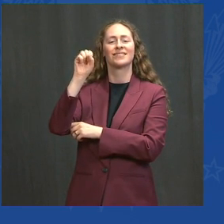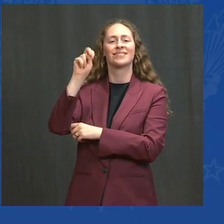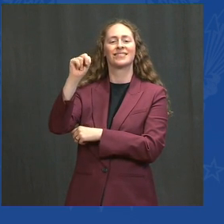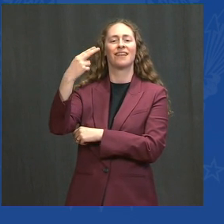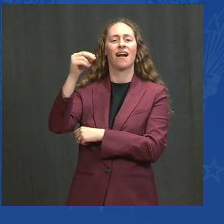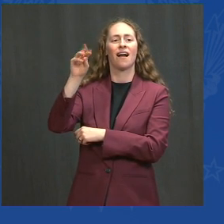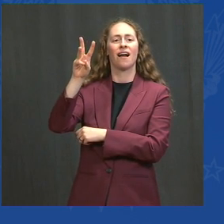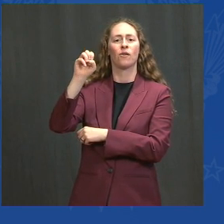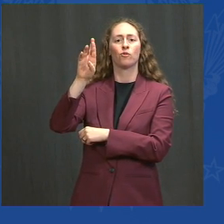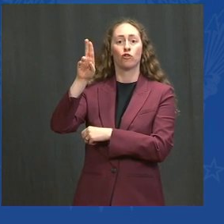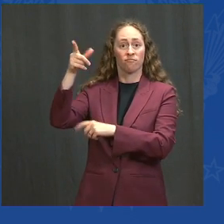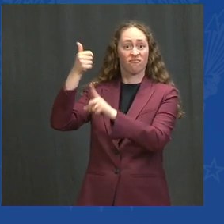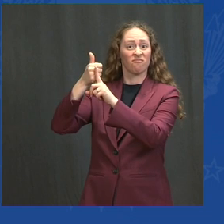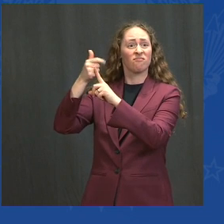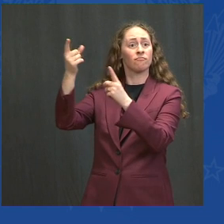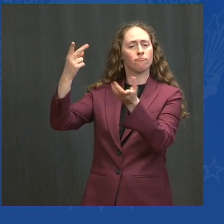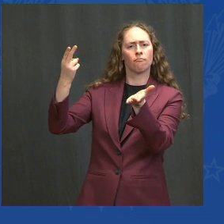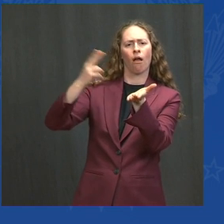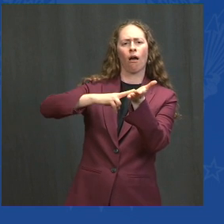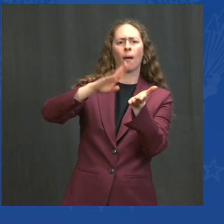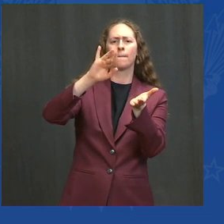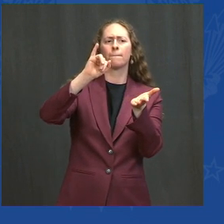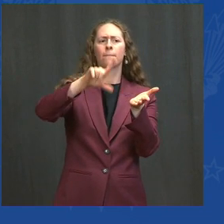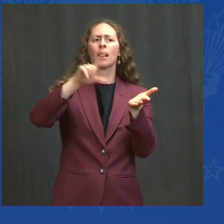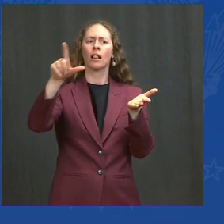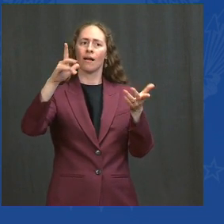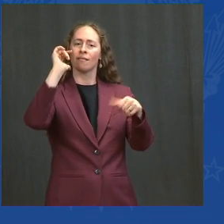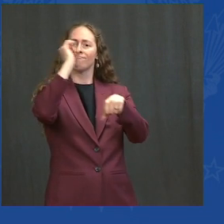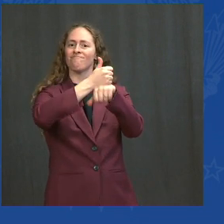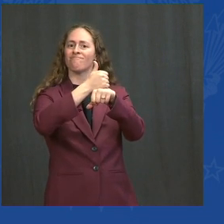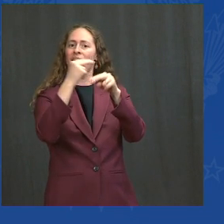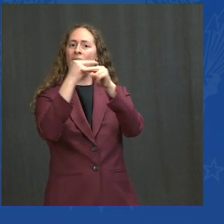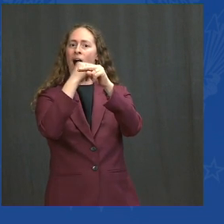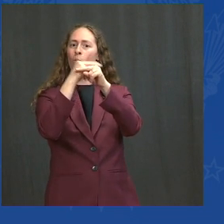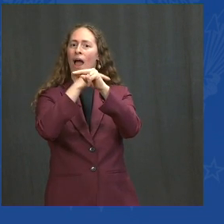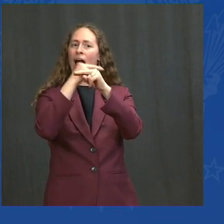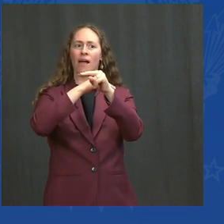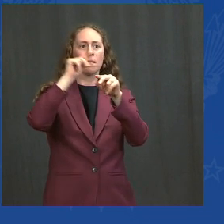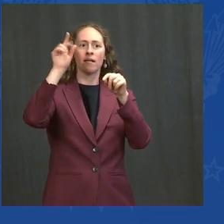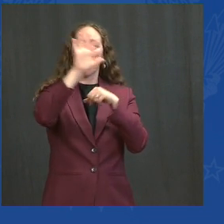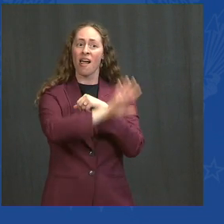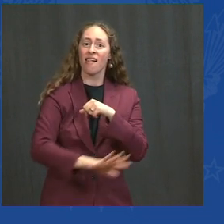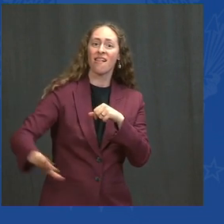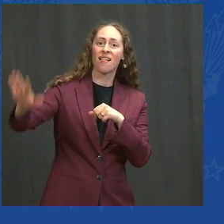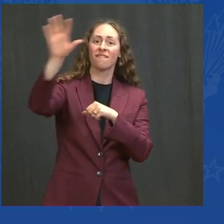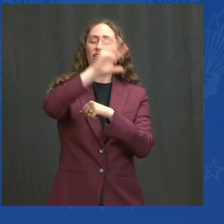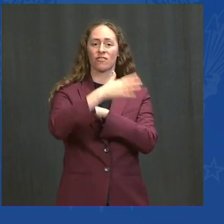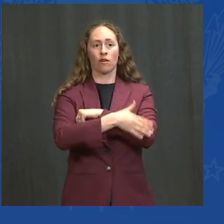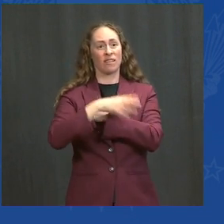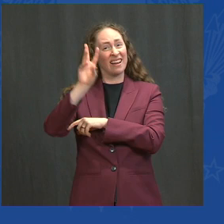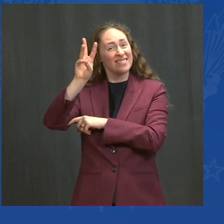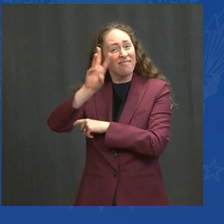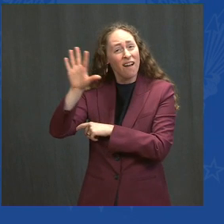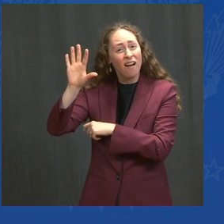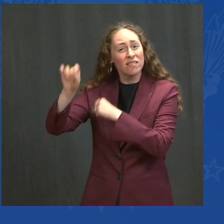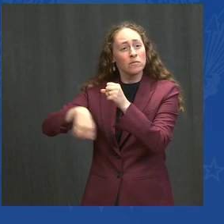65 years ago today. That was the last infrastructure investment of the size and scope of what --